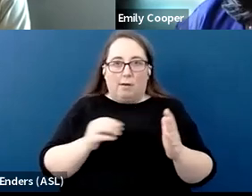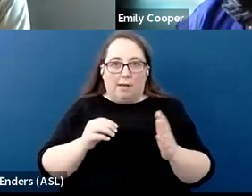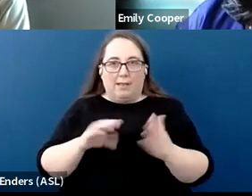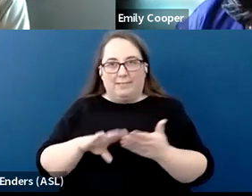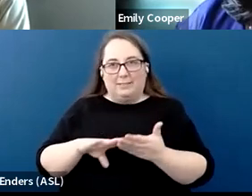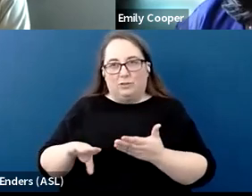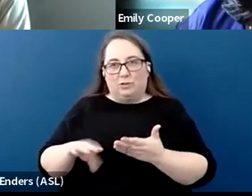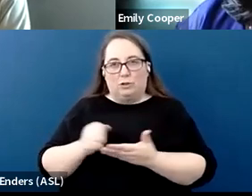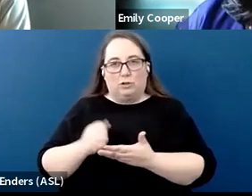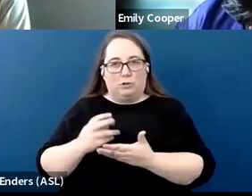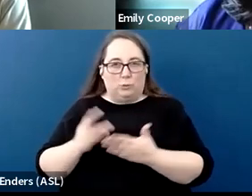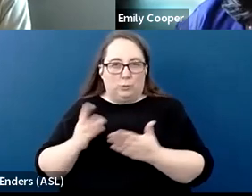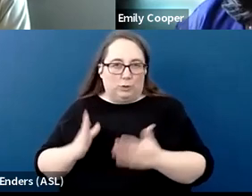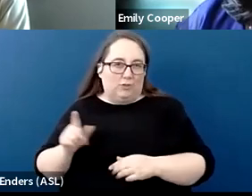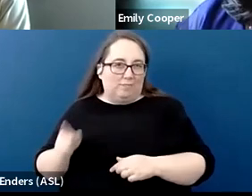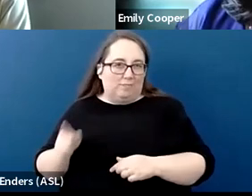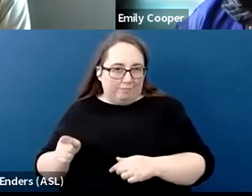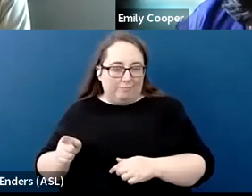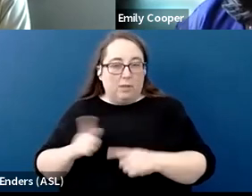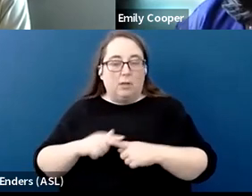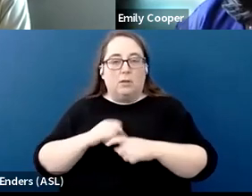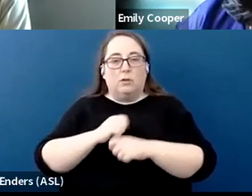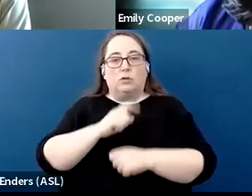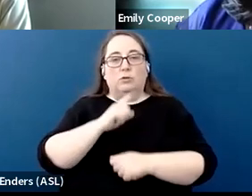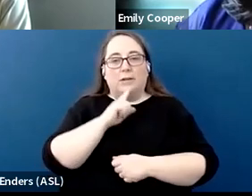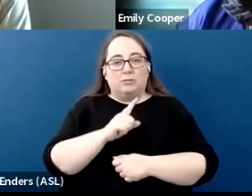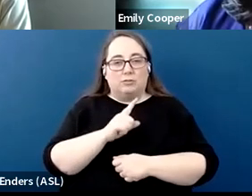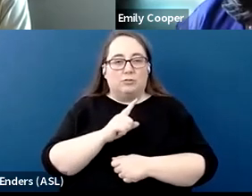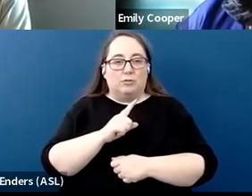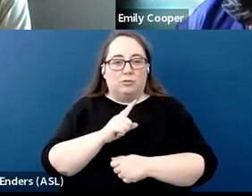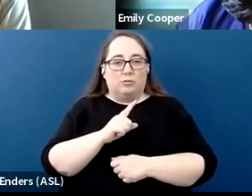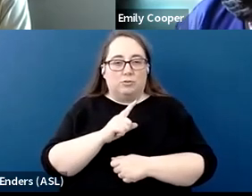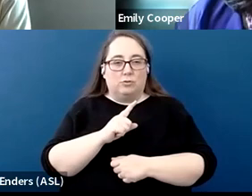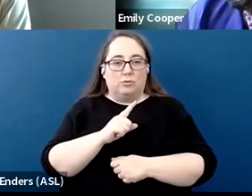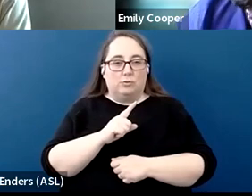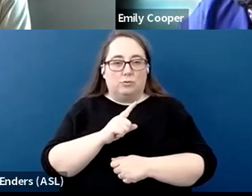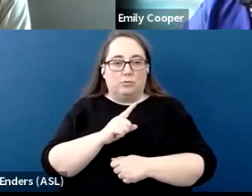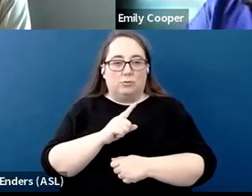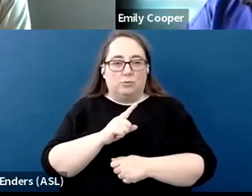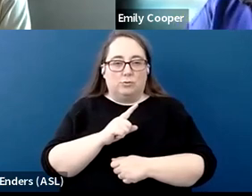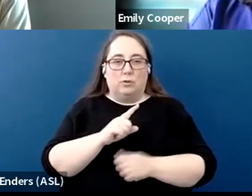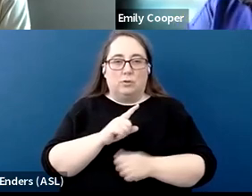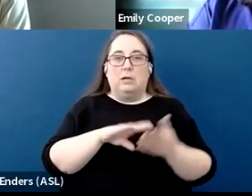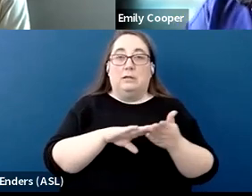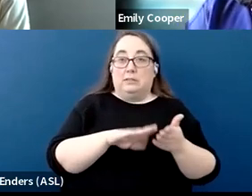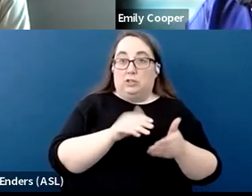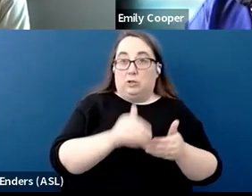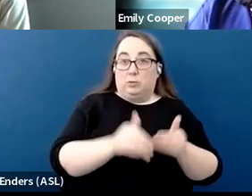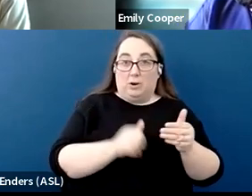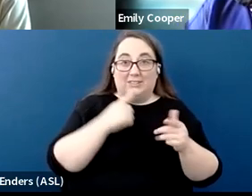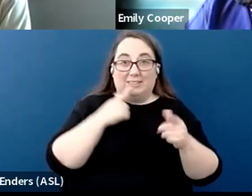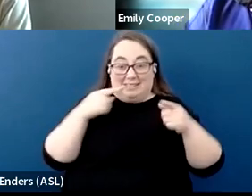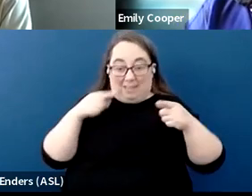designed to create housing where I handful of the units would be for